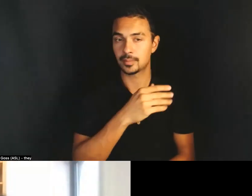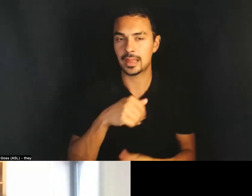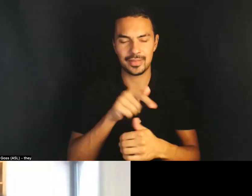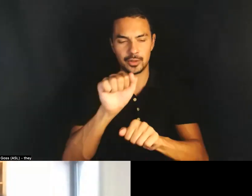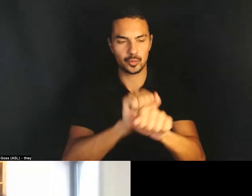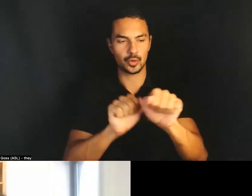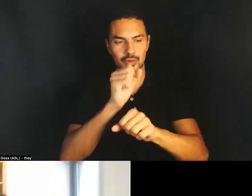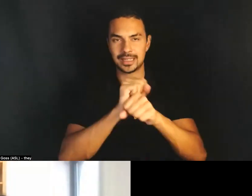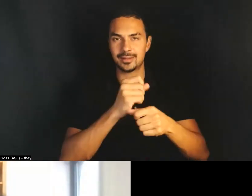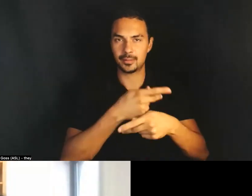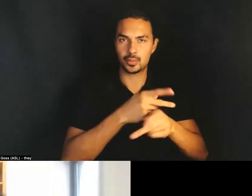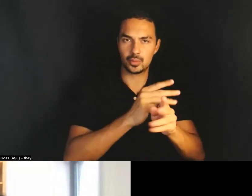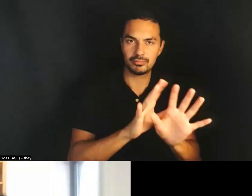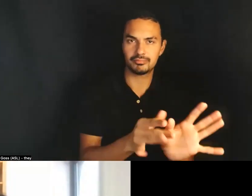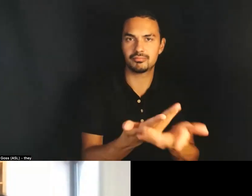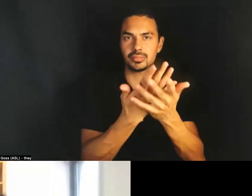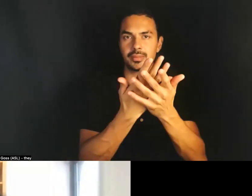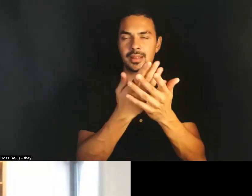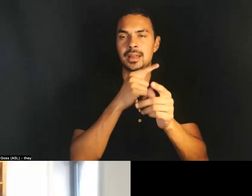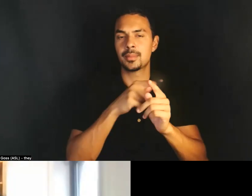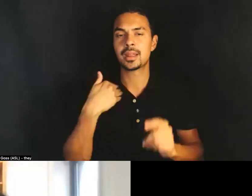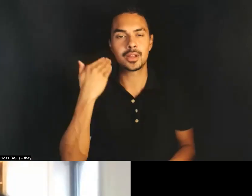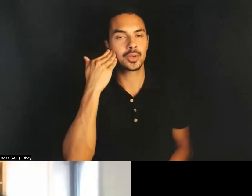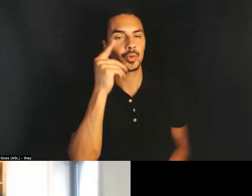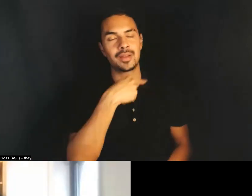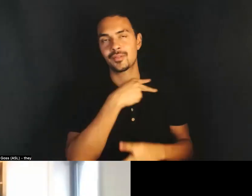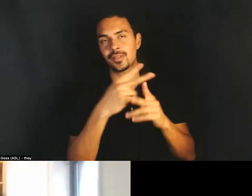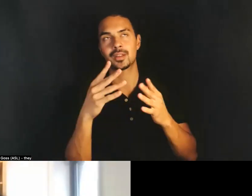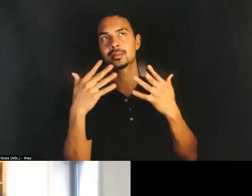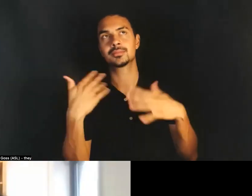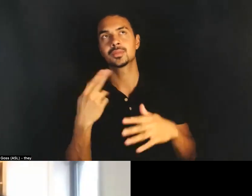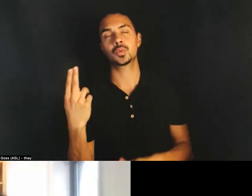So, I thought I would put it out there is a broader topic,